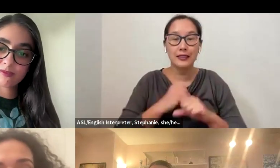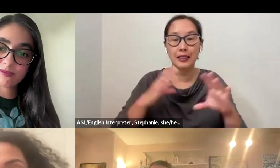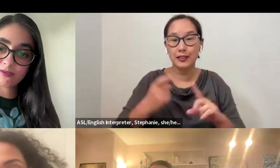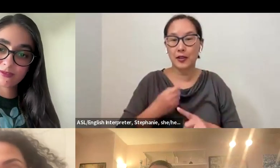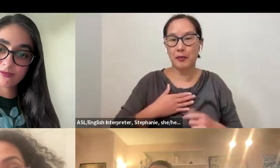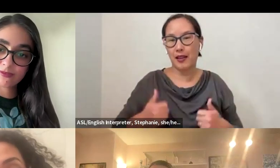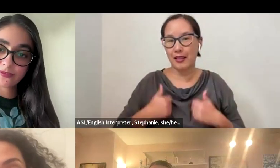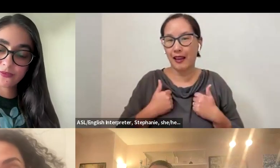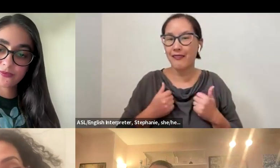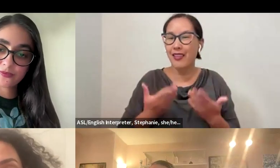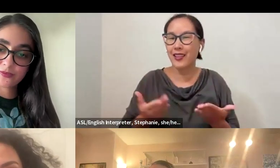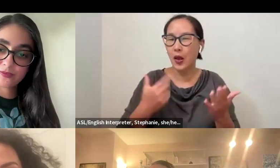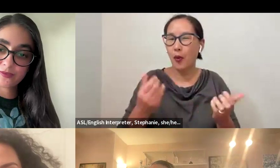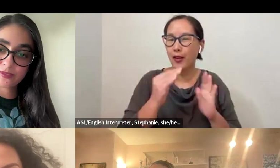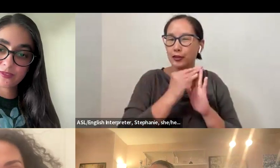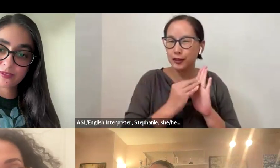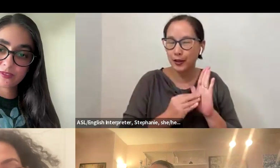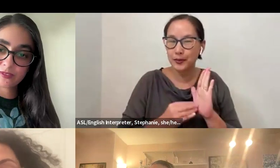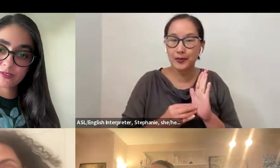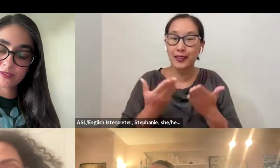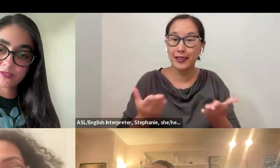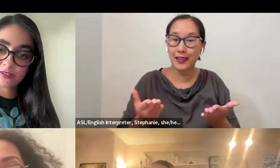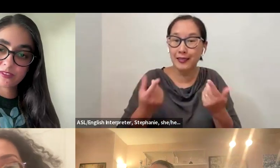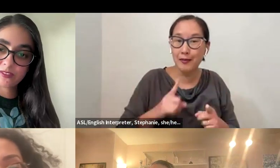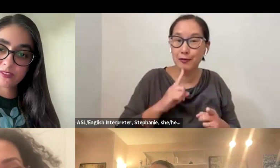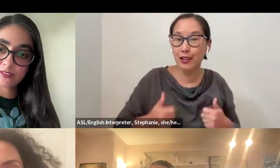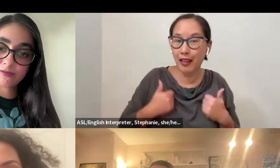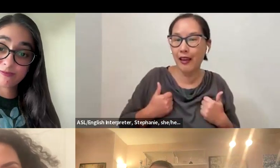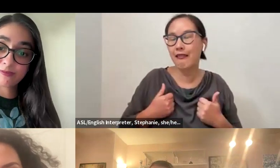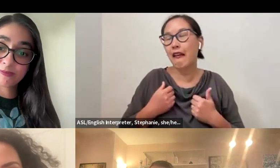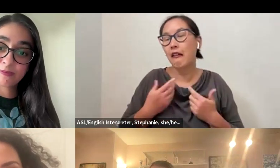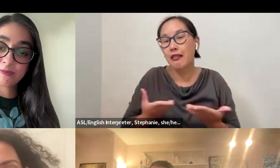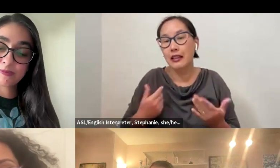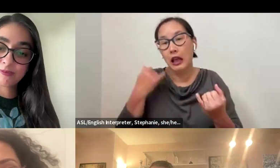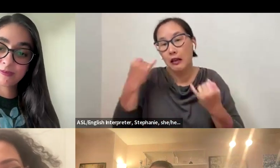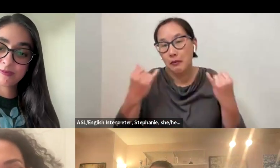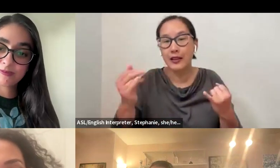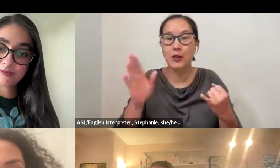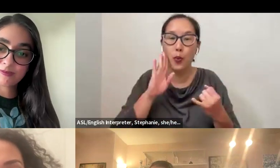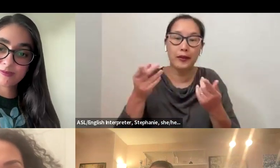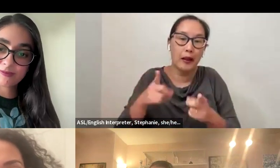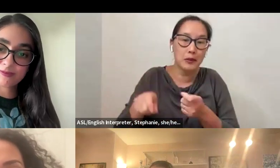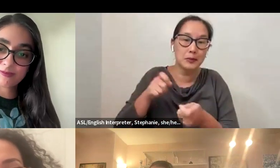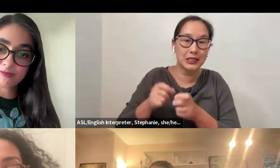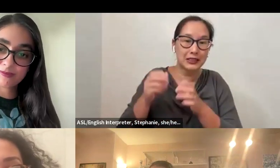So things that occur that happen in real life or that we imagined would happen in a certain way, because in documentary